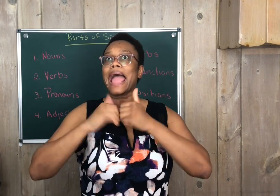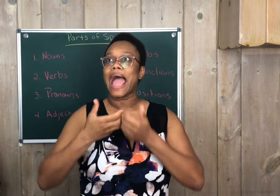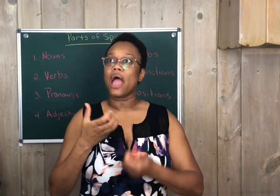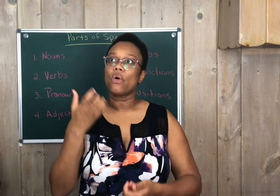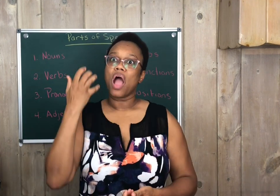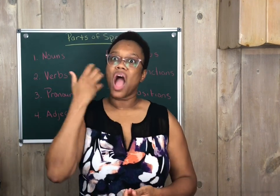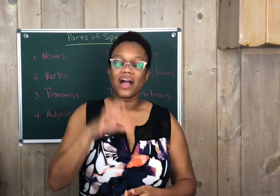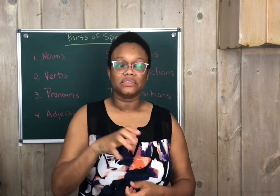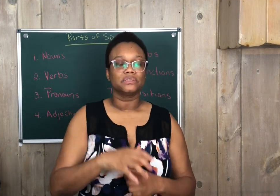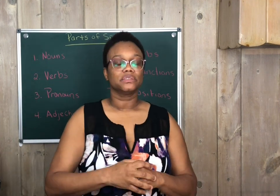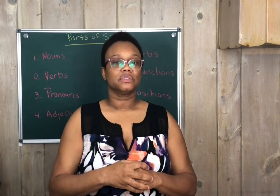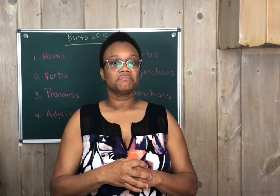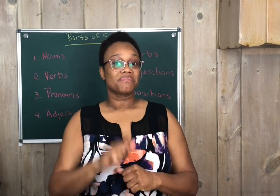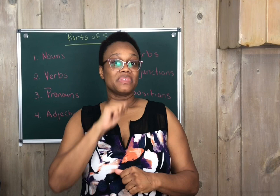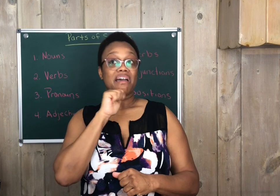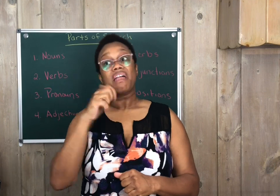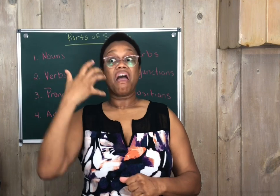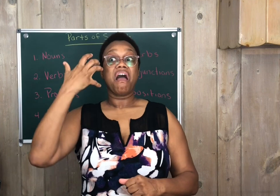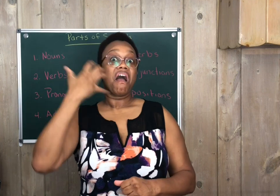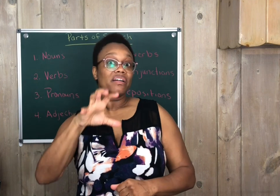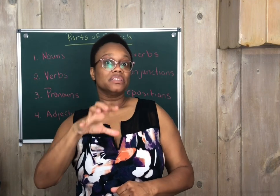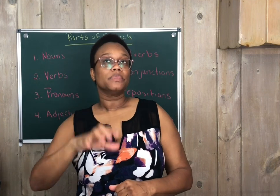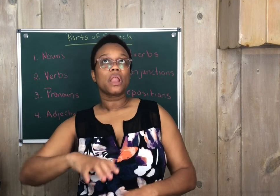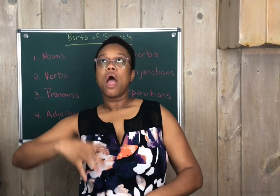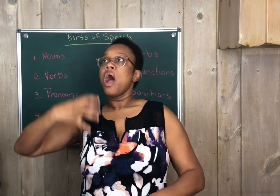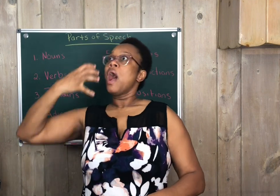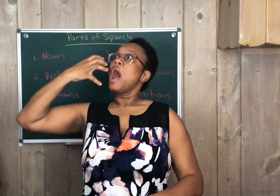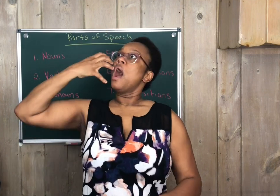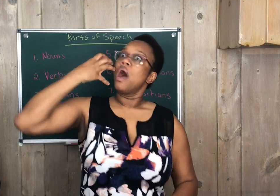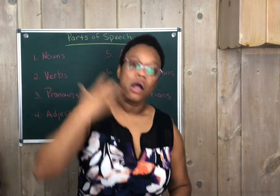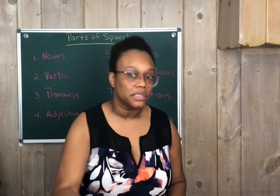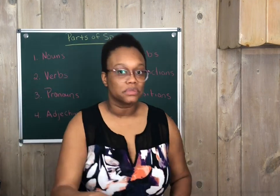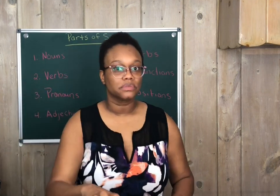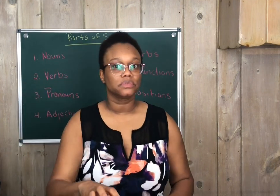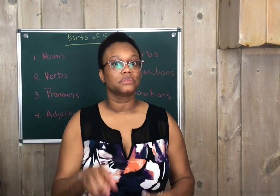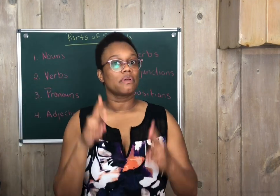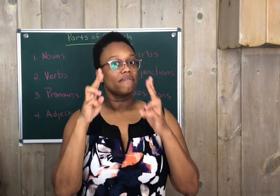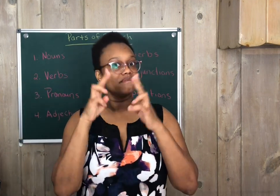Describes how the temperature is it's not just hot. It's hot